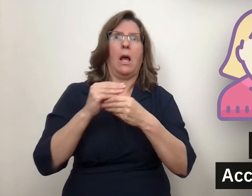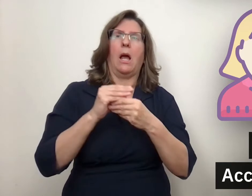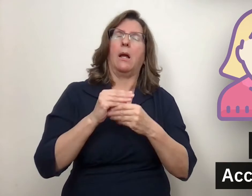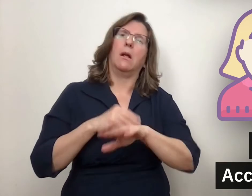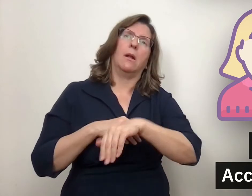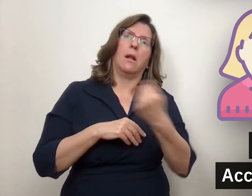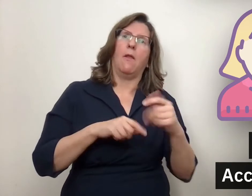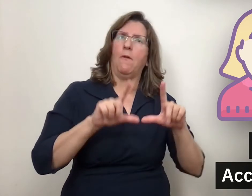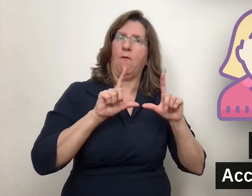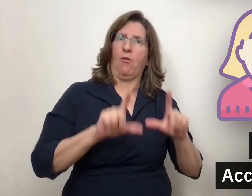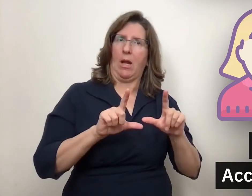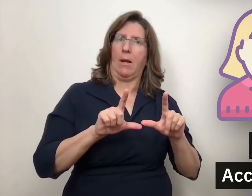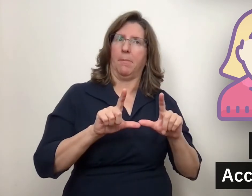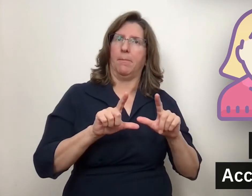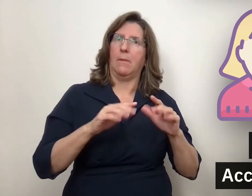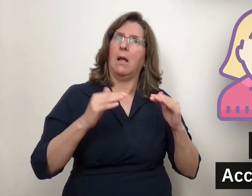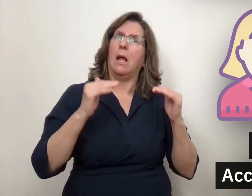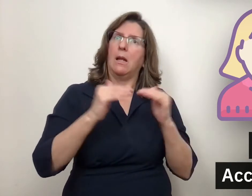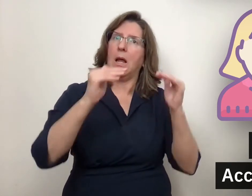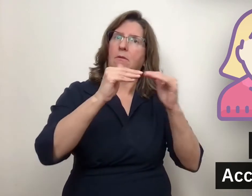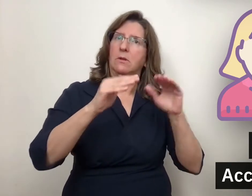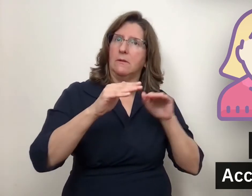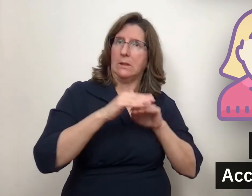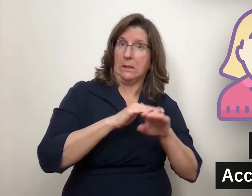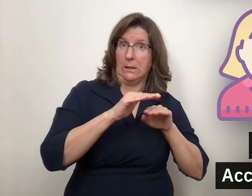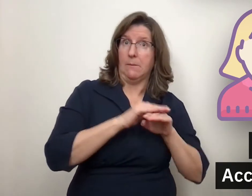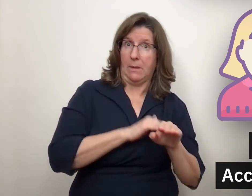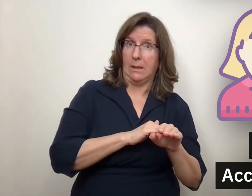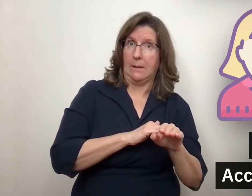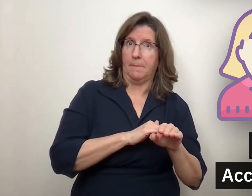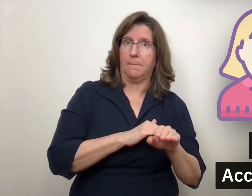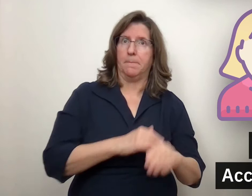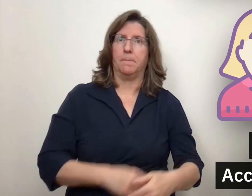I now want to explore levels of accessibility.